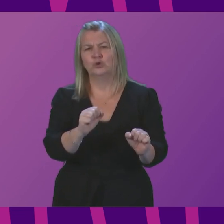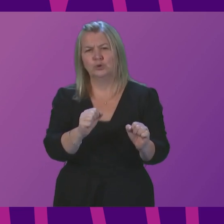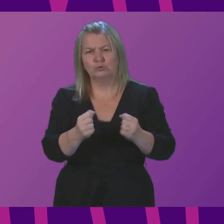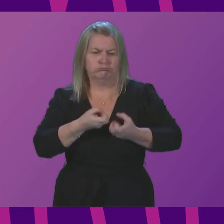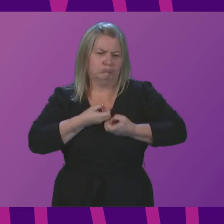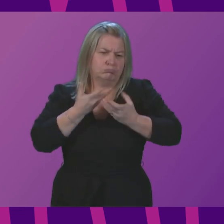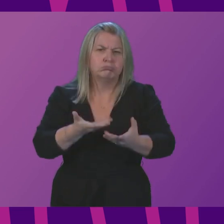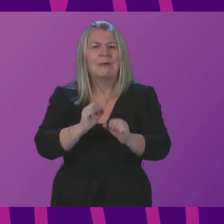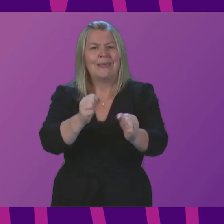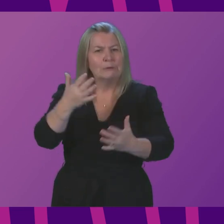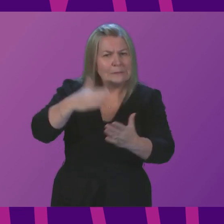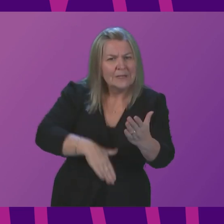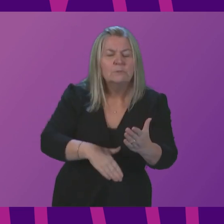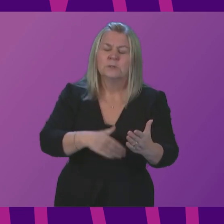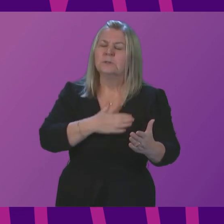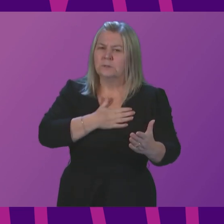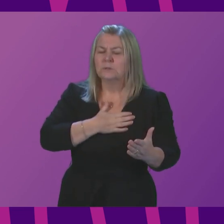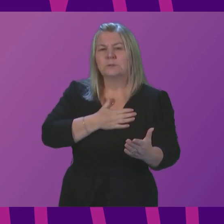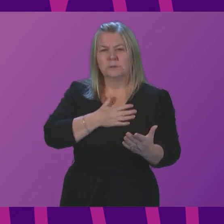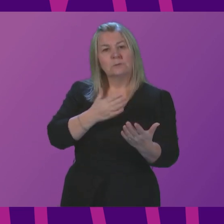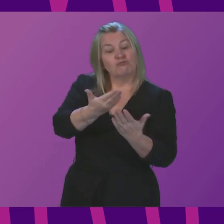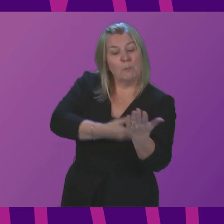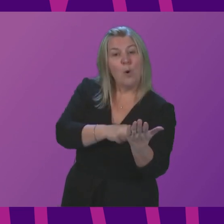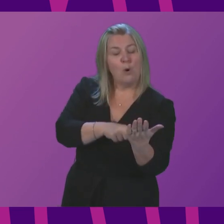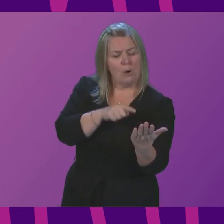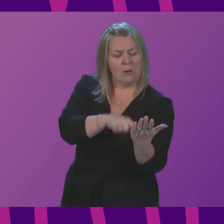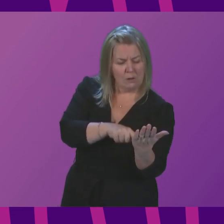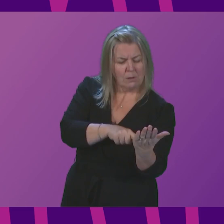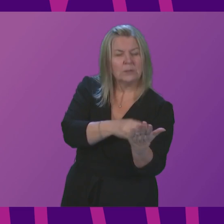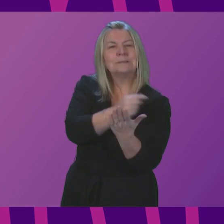findings in the report, although some of its recommendations are an operational matter